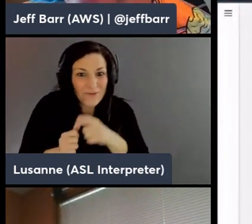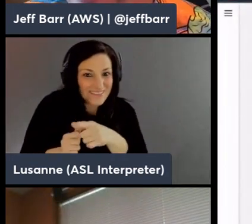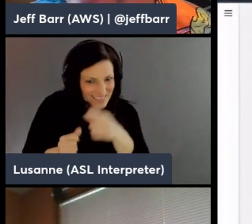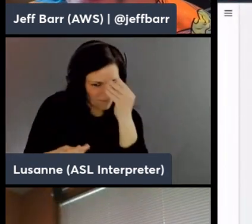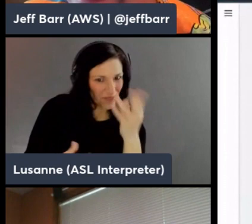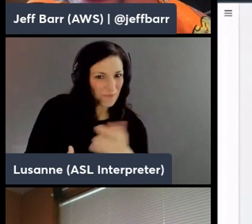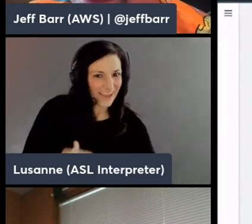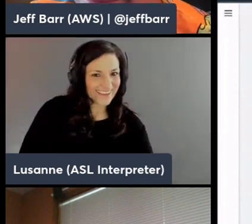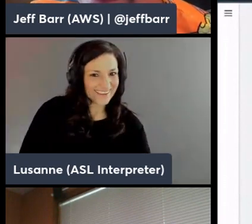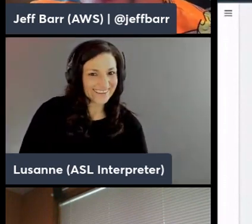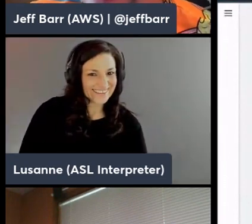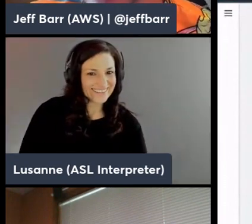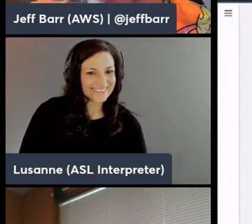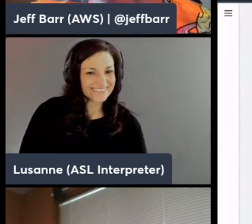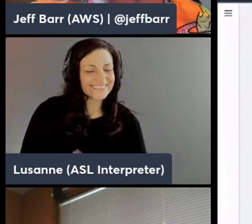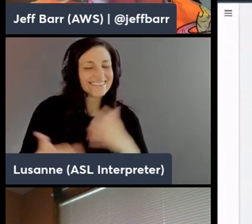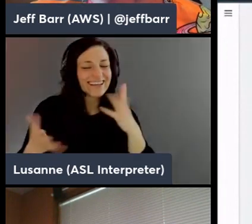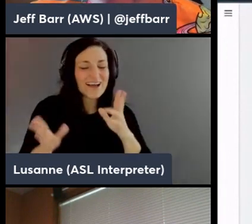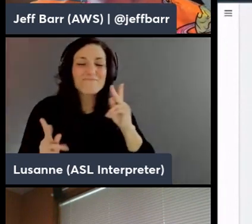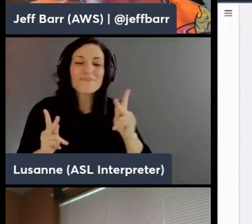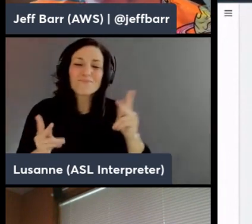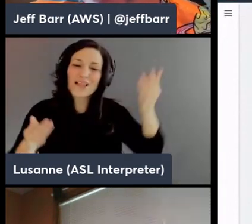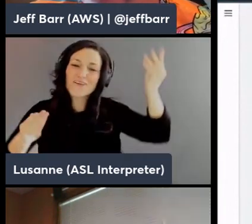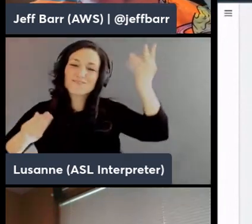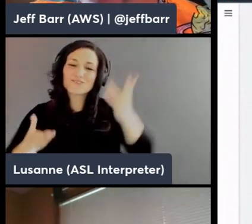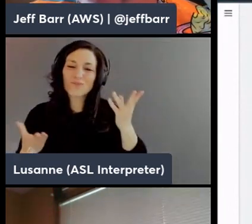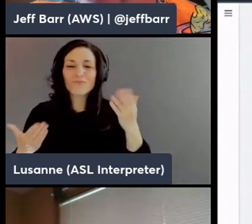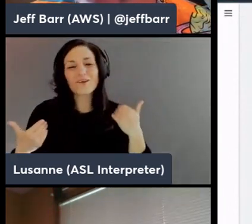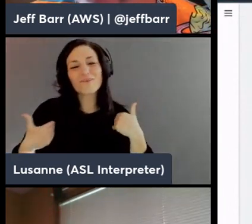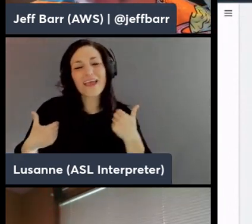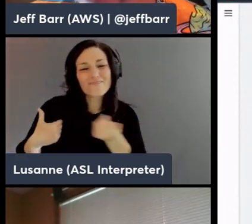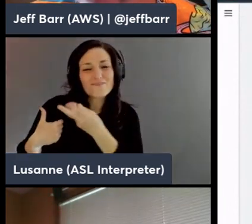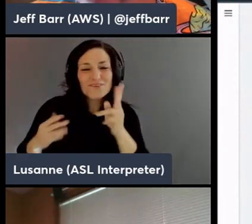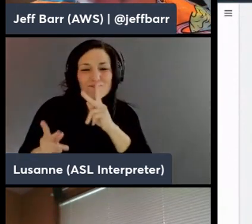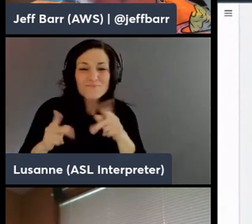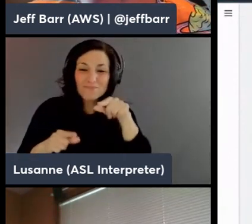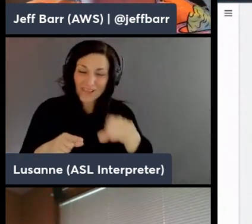I've been told that we have at least a couple people on our team who've gotten quite good at this,